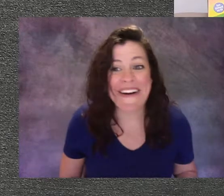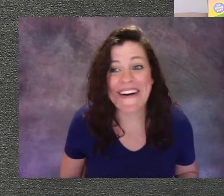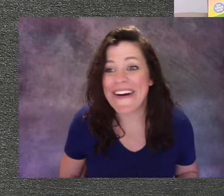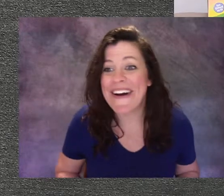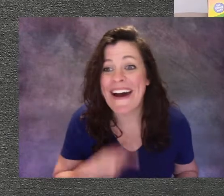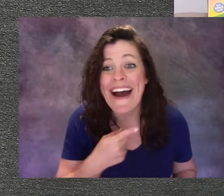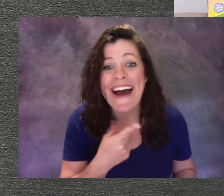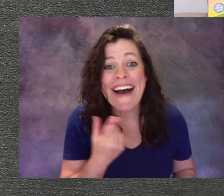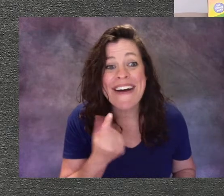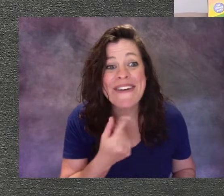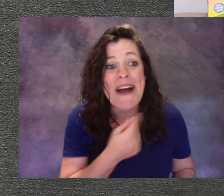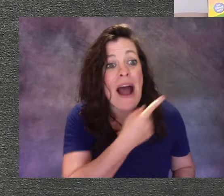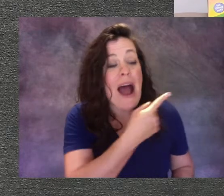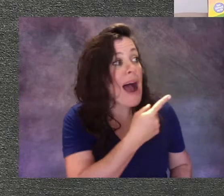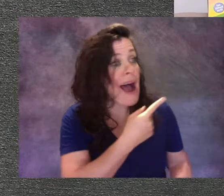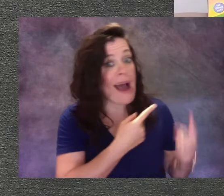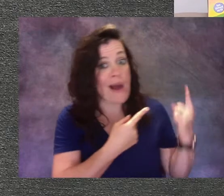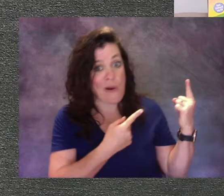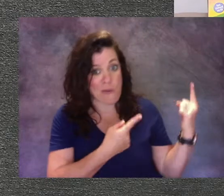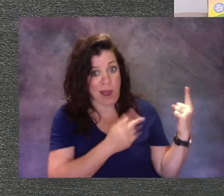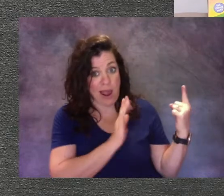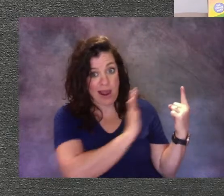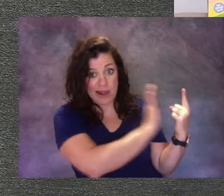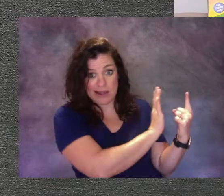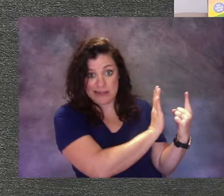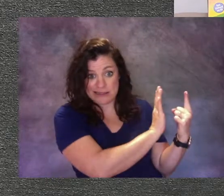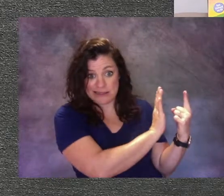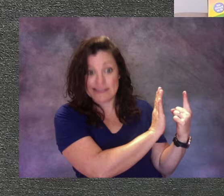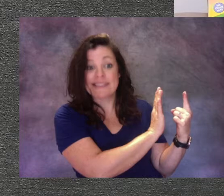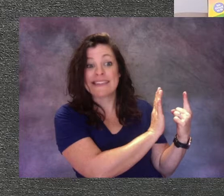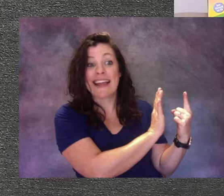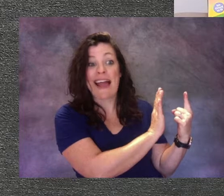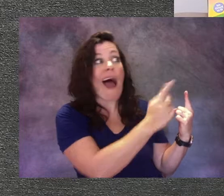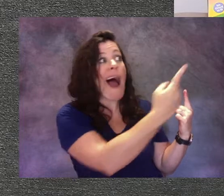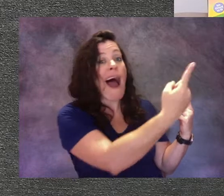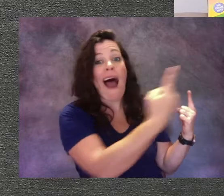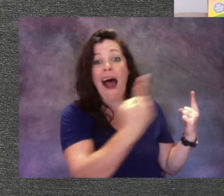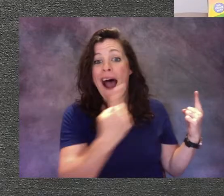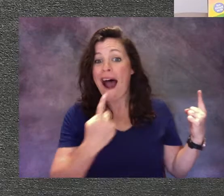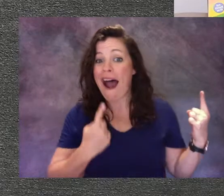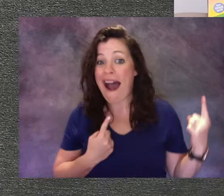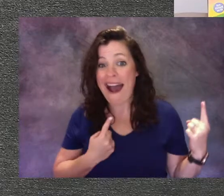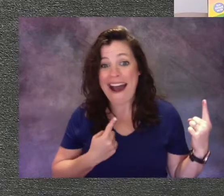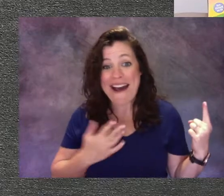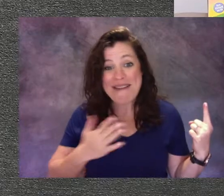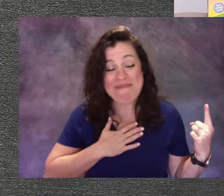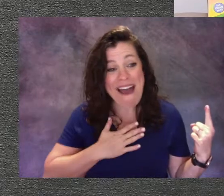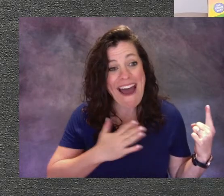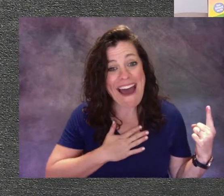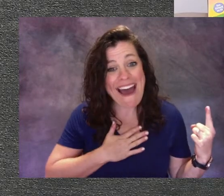He brought one for him and one for, me.